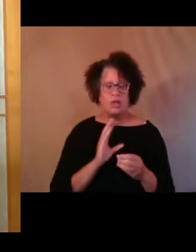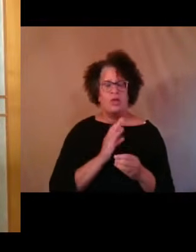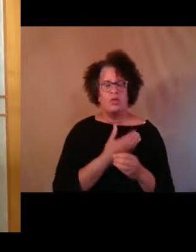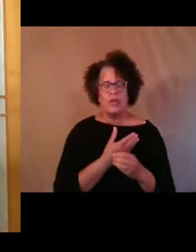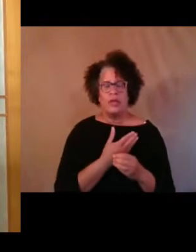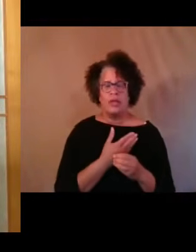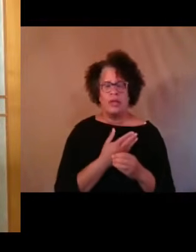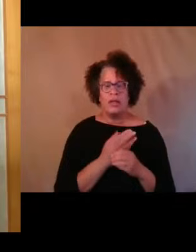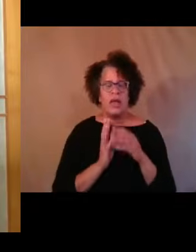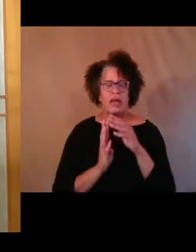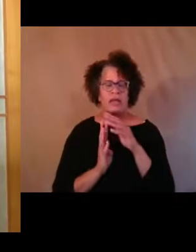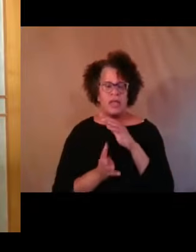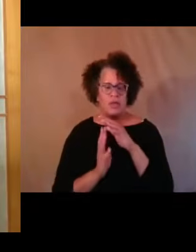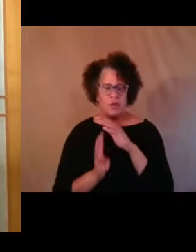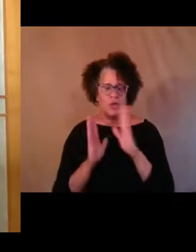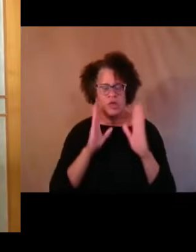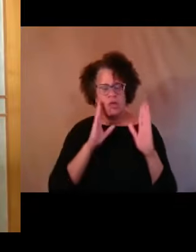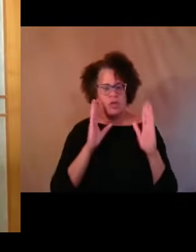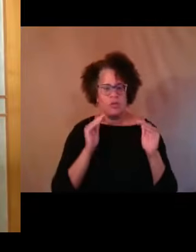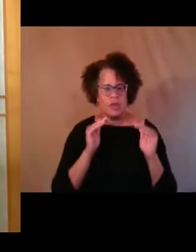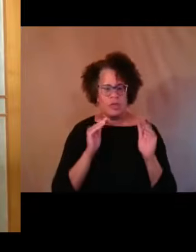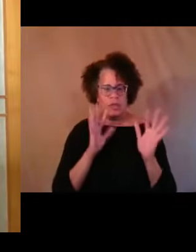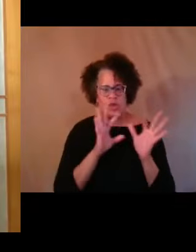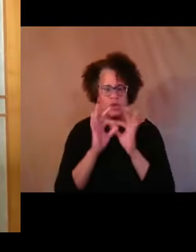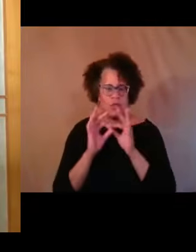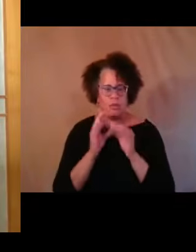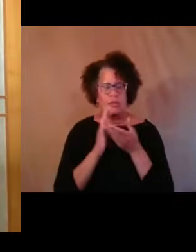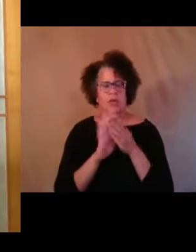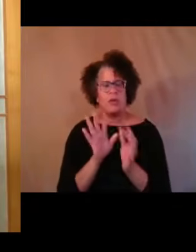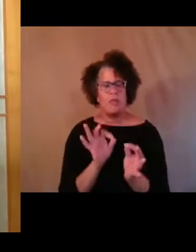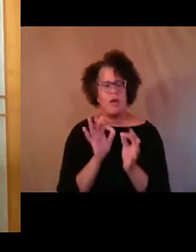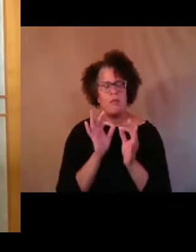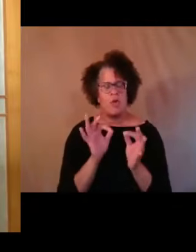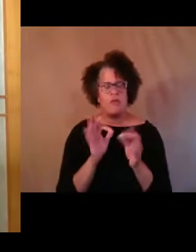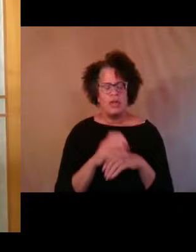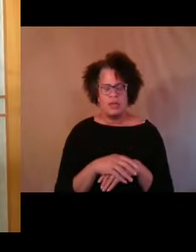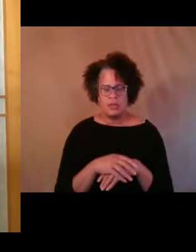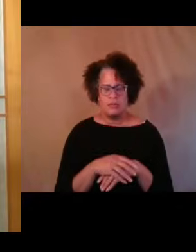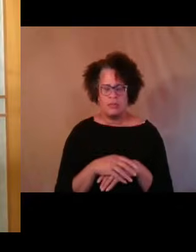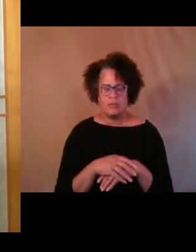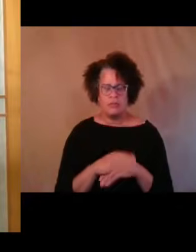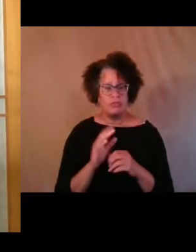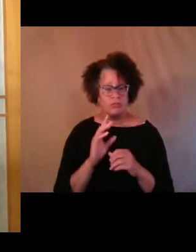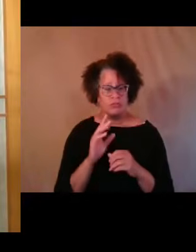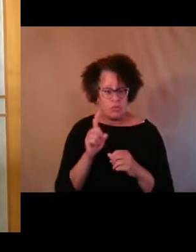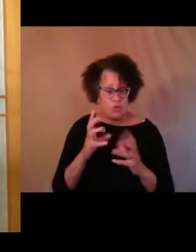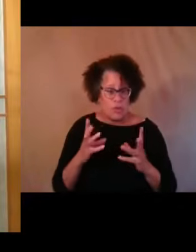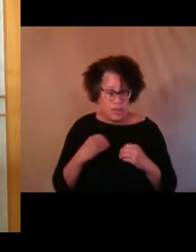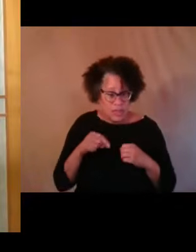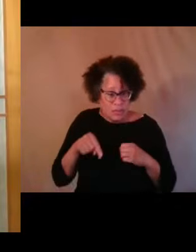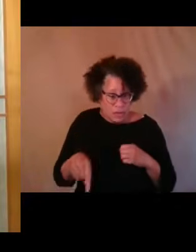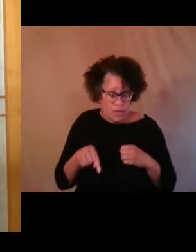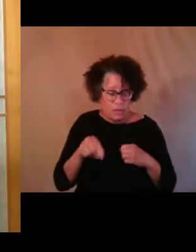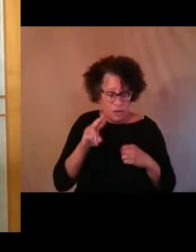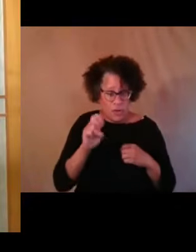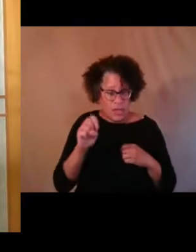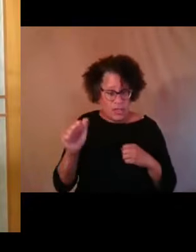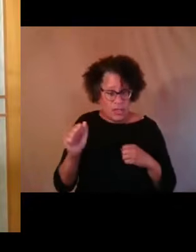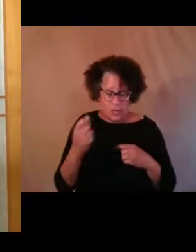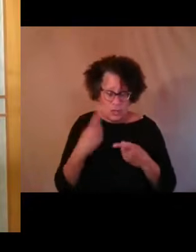we're expected to assimilate and be perfect in order to be accepted in the country. And we cannot do that to ourselves.